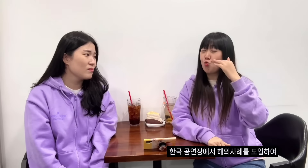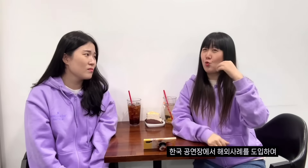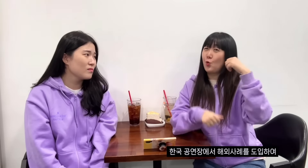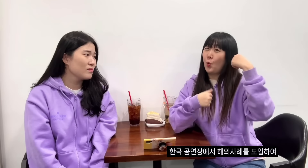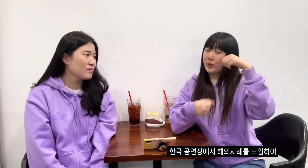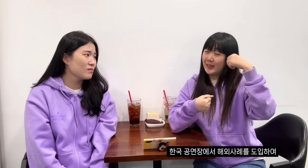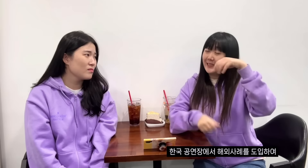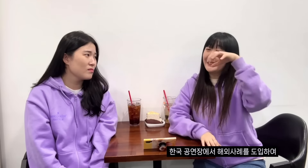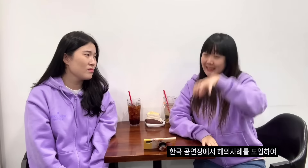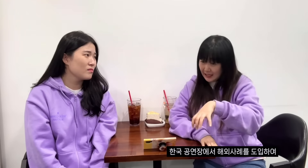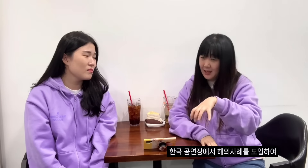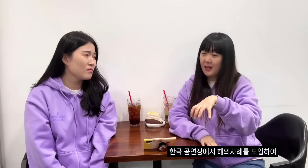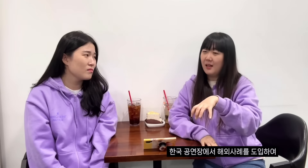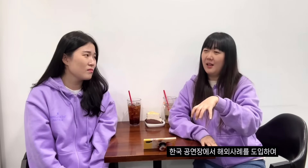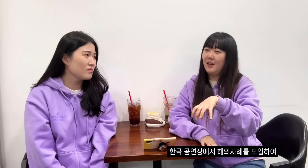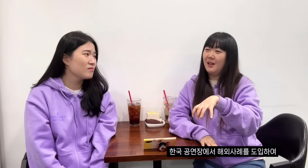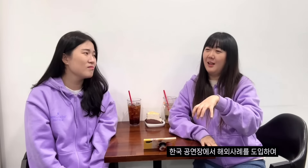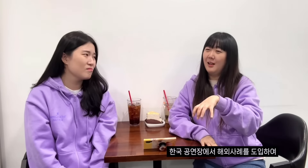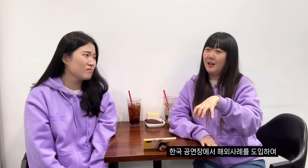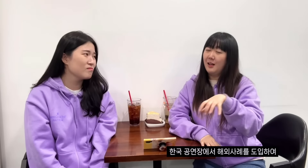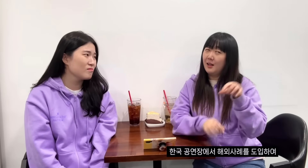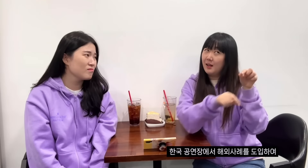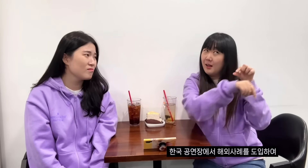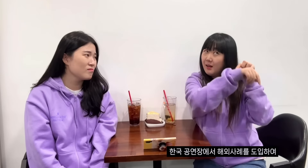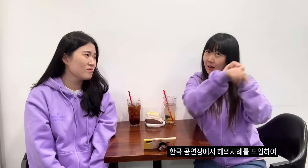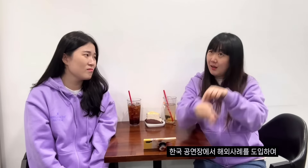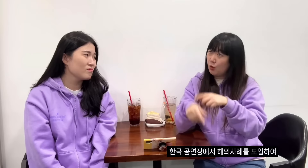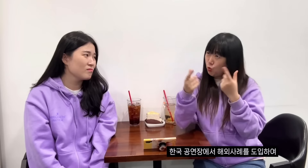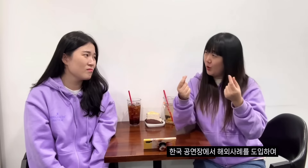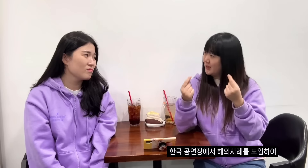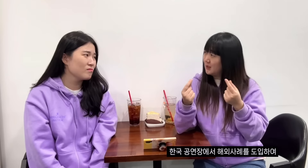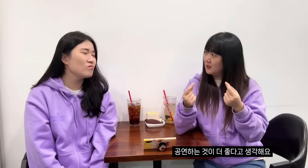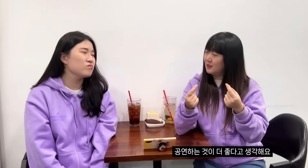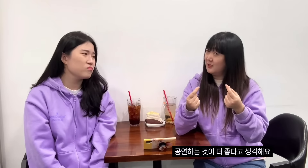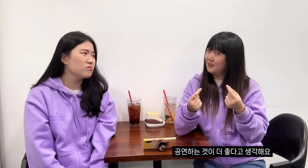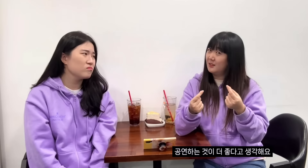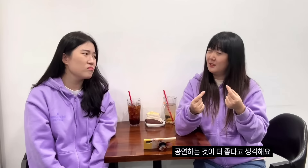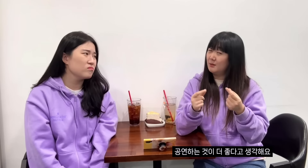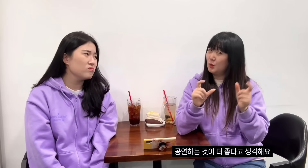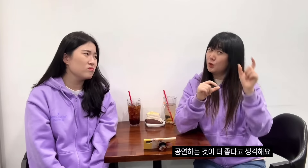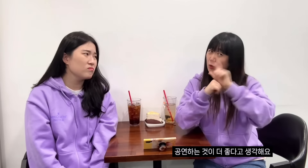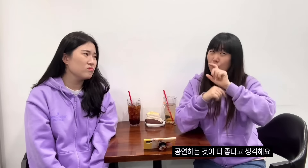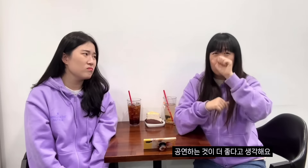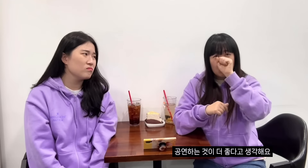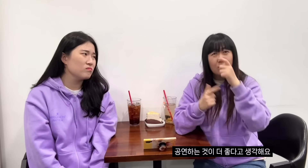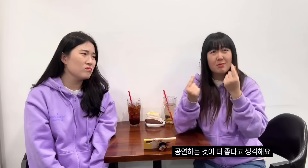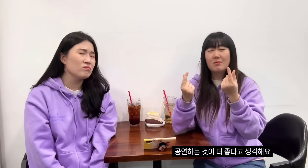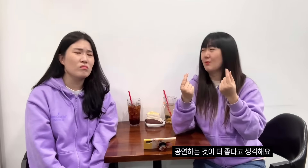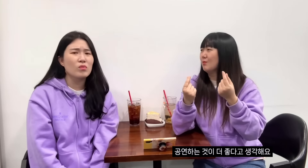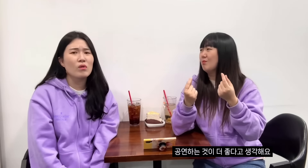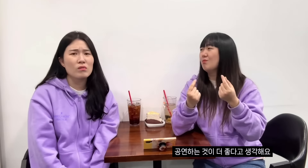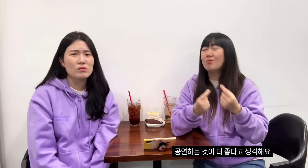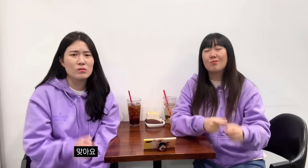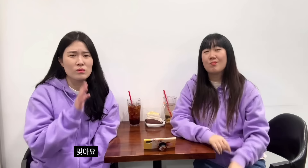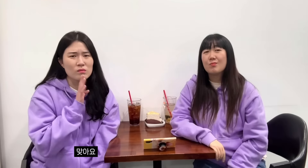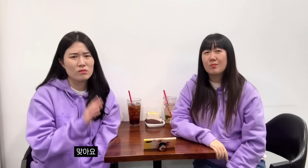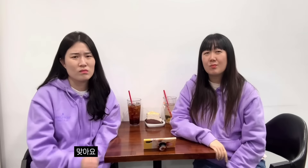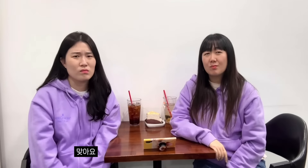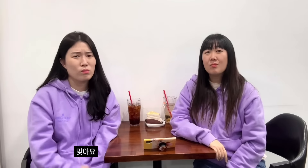and perform at Korean concert halls.